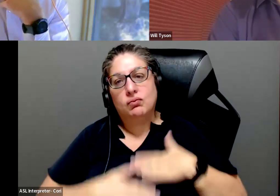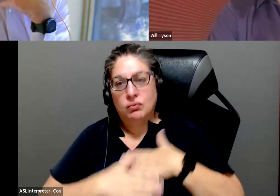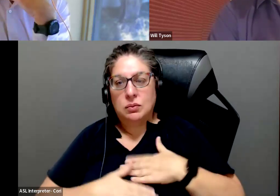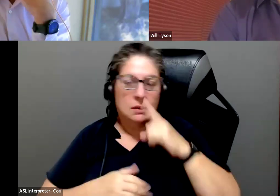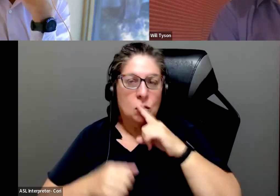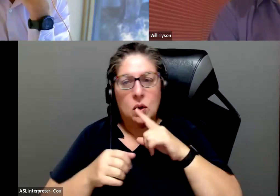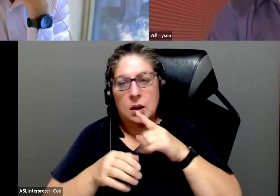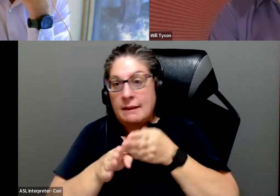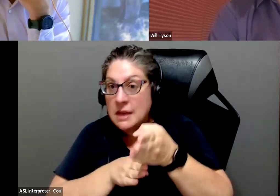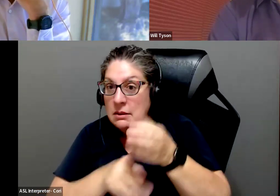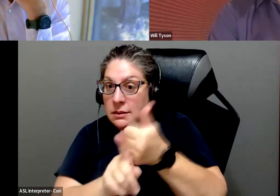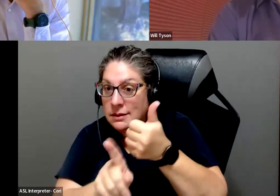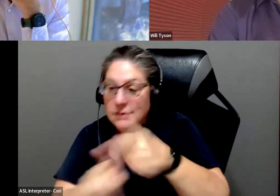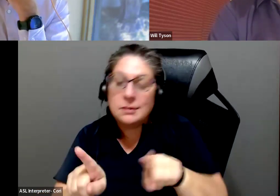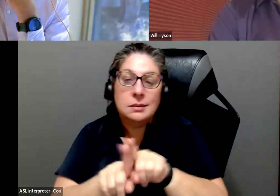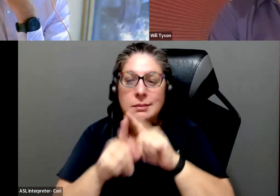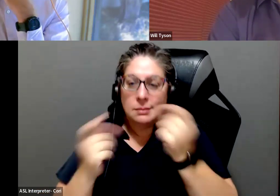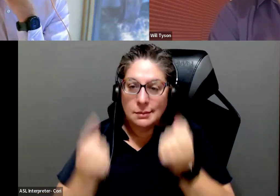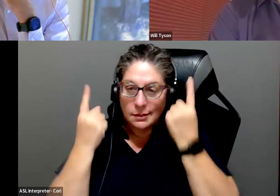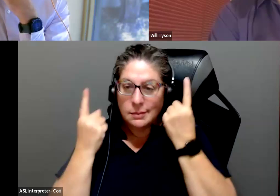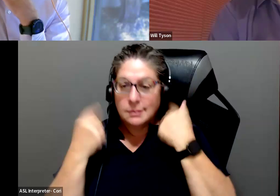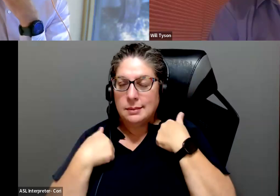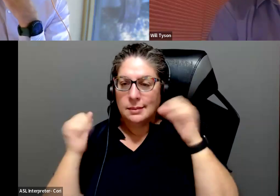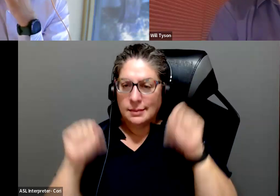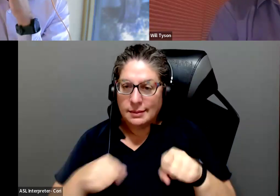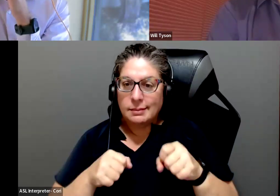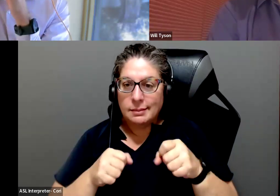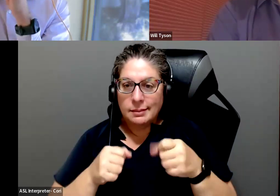field. But also an understanding that could kind of serve that by